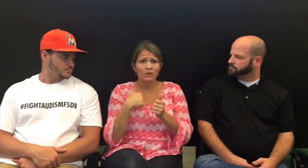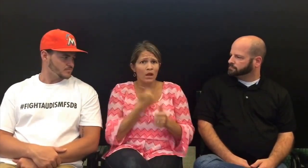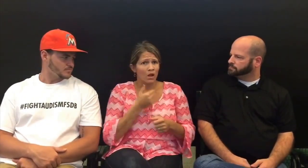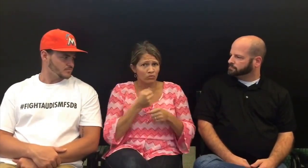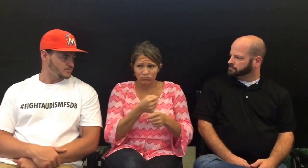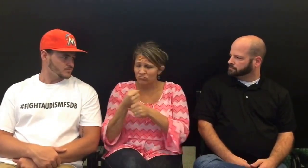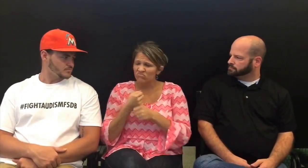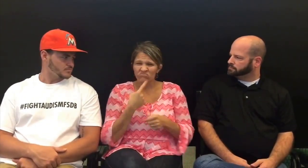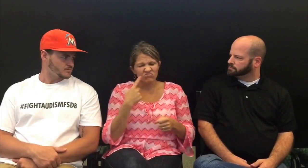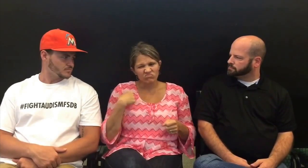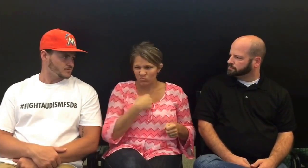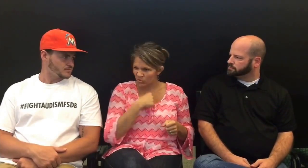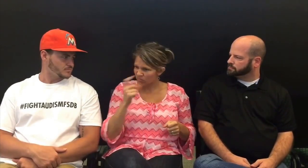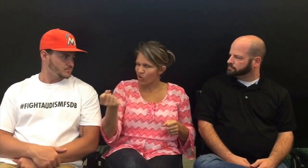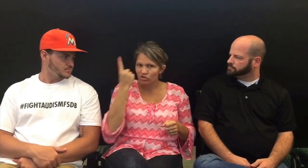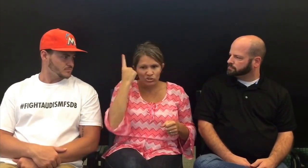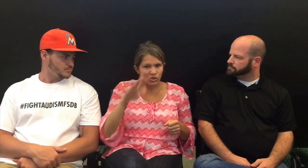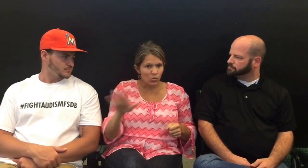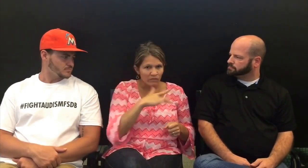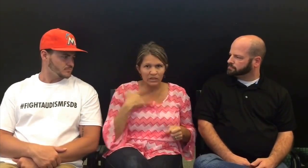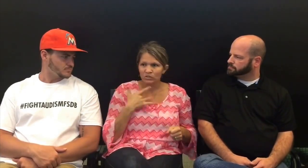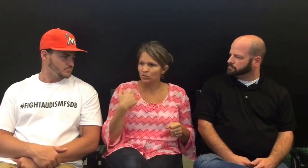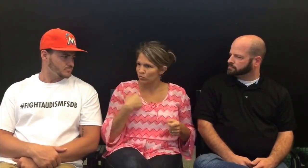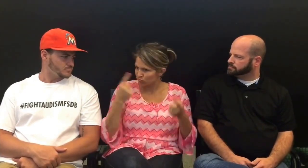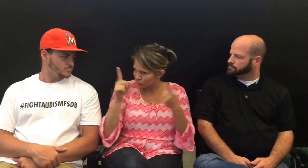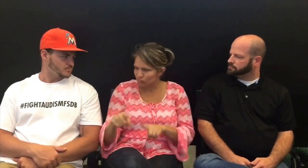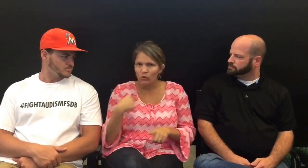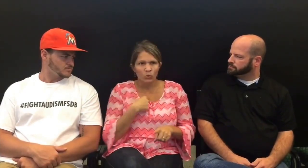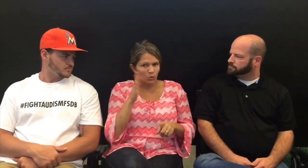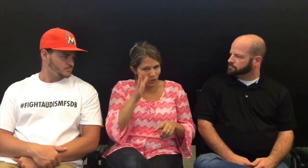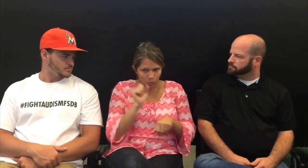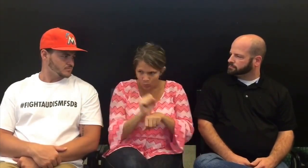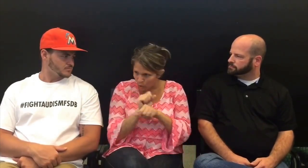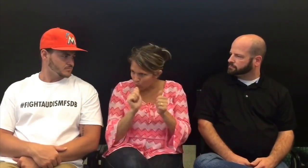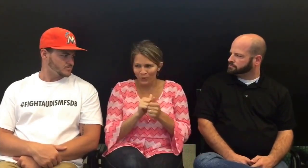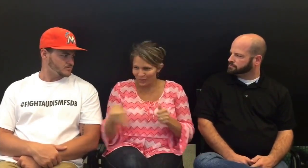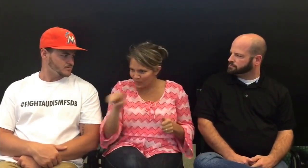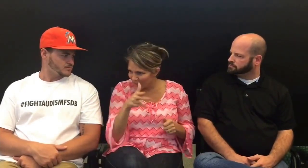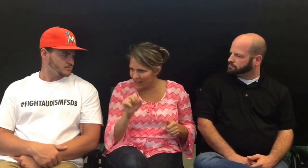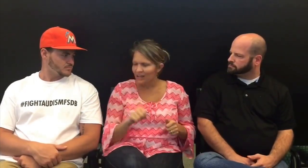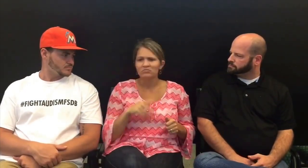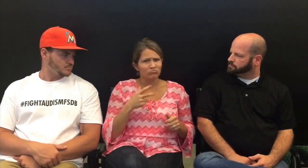She was supportive and said she understood. She said she would work with us.